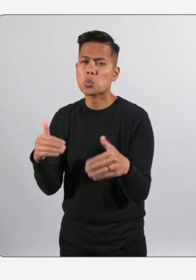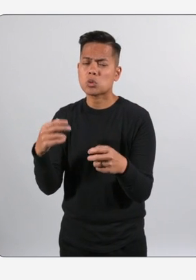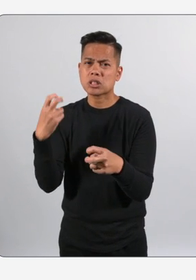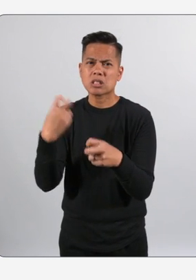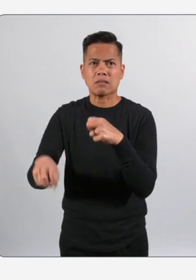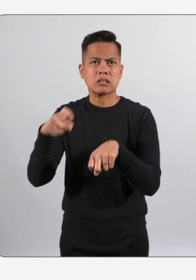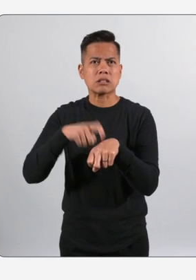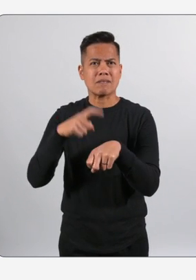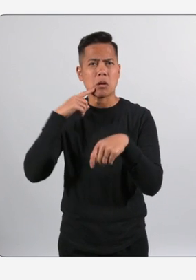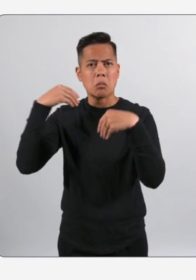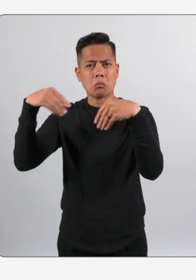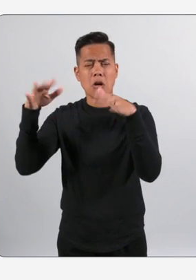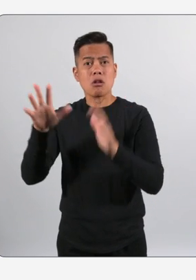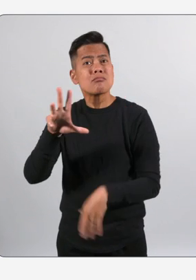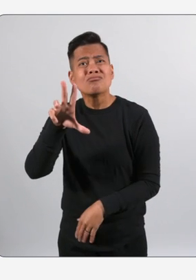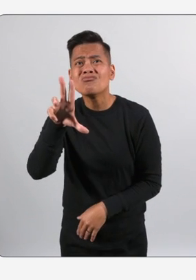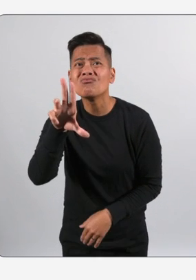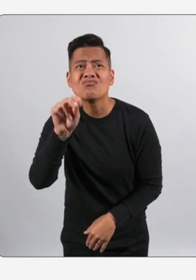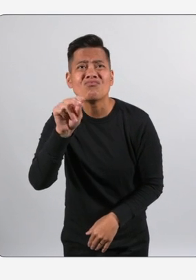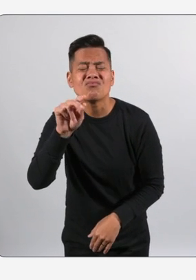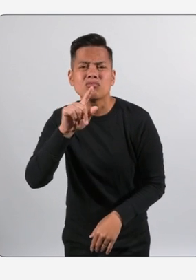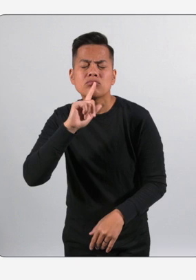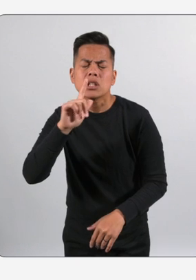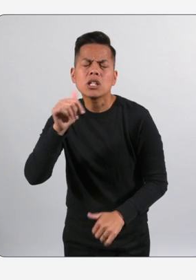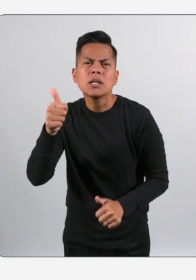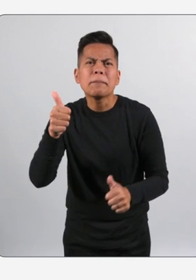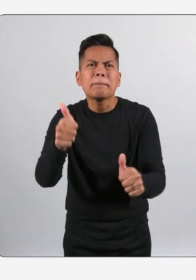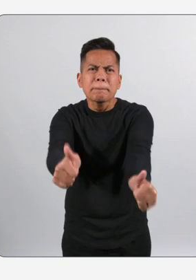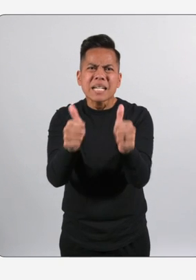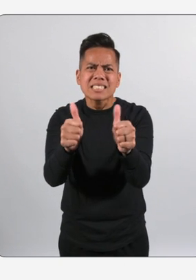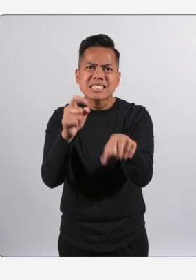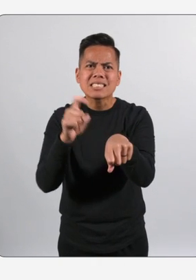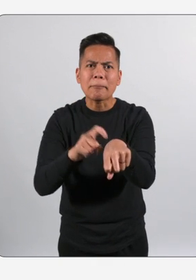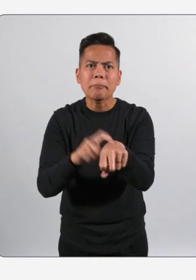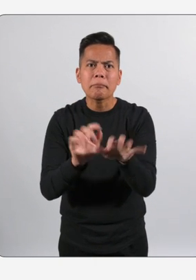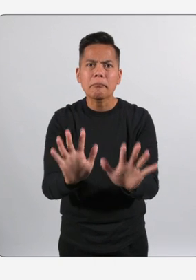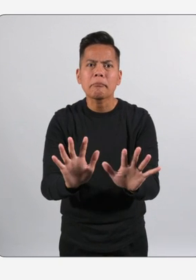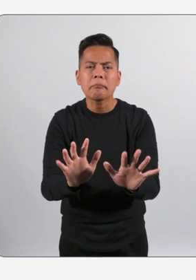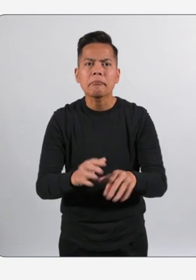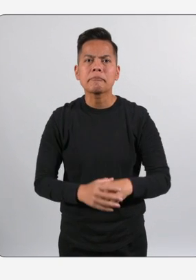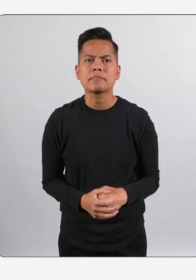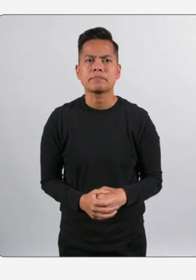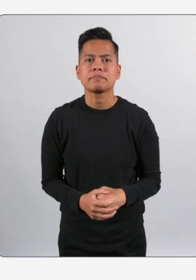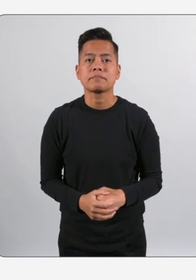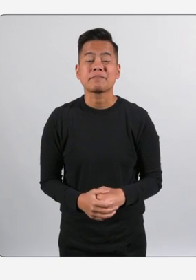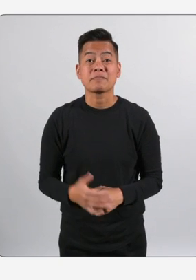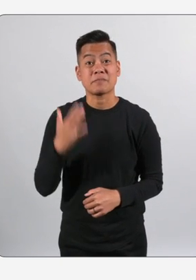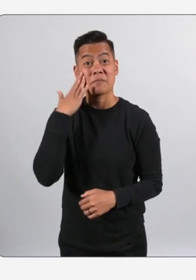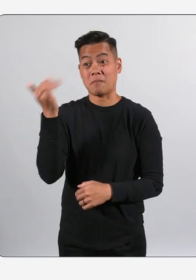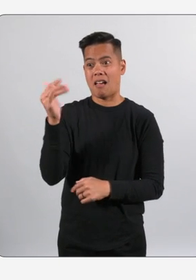But I think it's actually the best of times. That’s because AI is going to